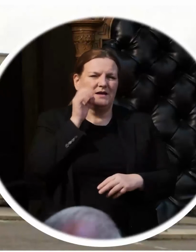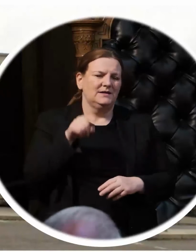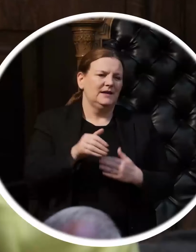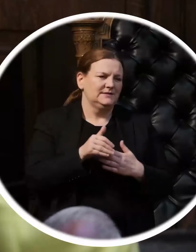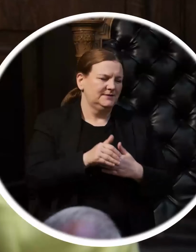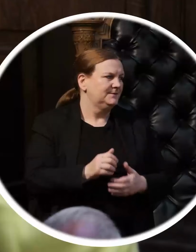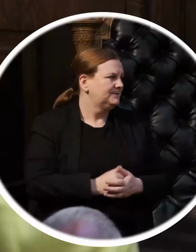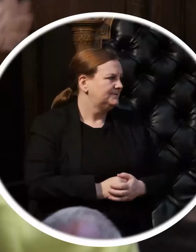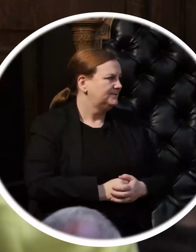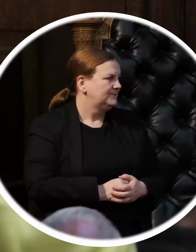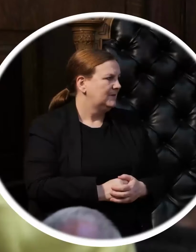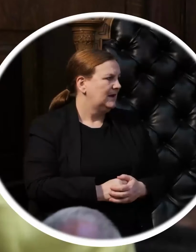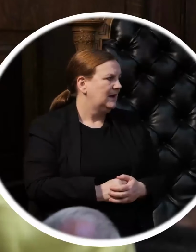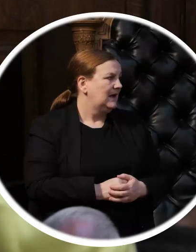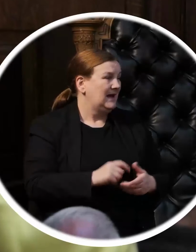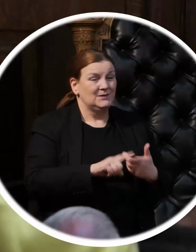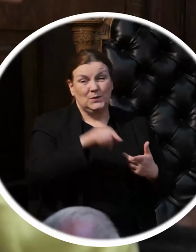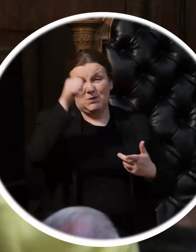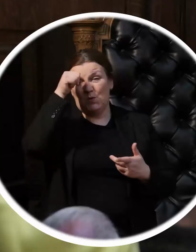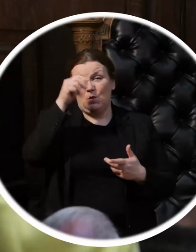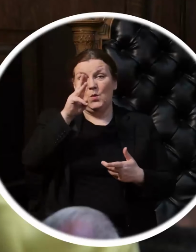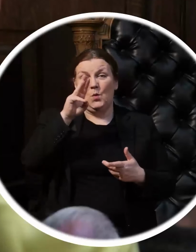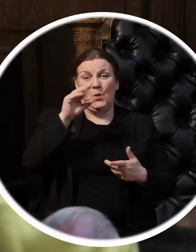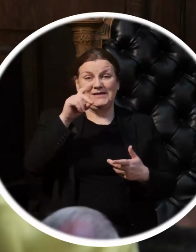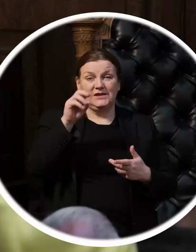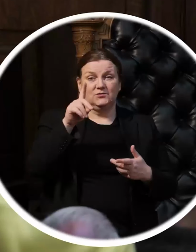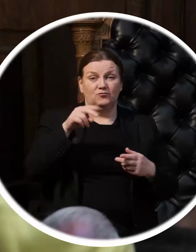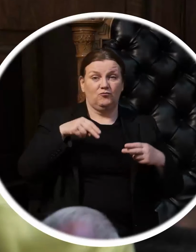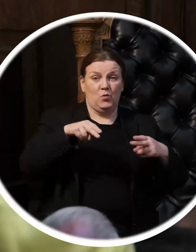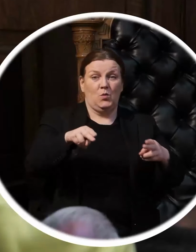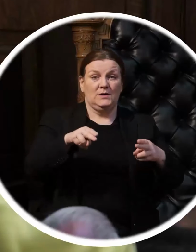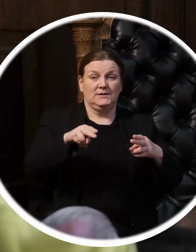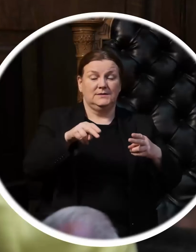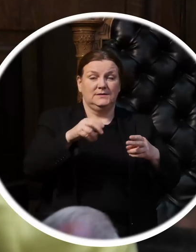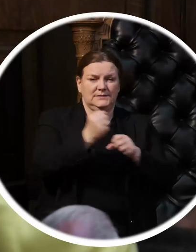And as we know, of course, Westland Row Station has now been changed, which we'll get to.